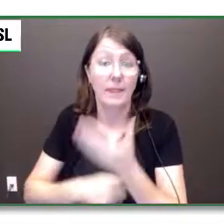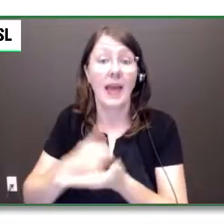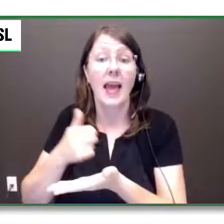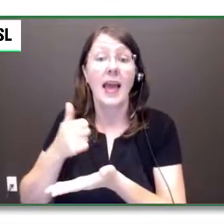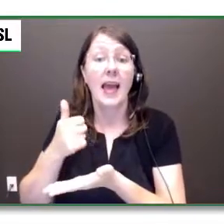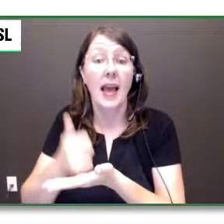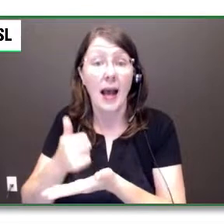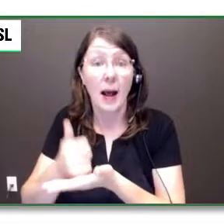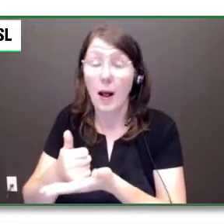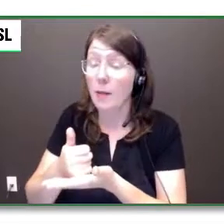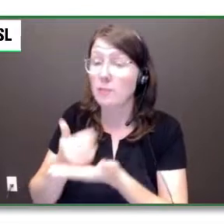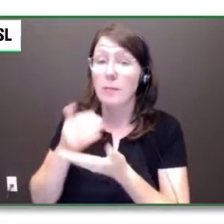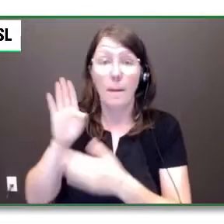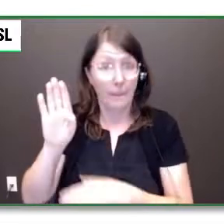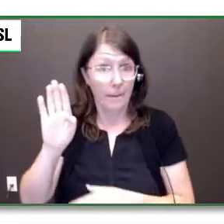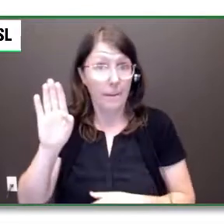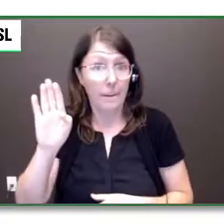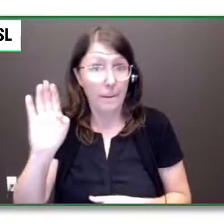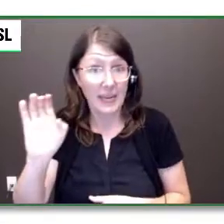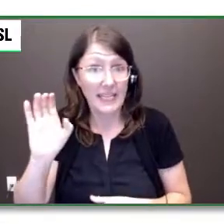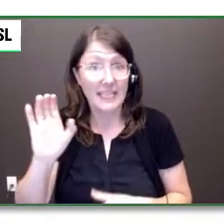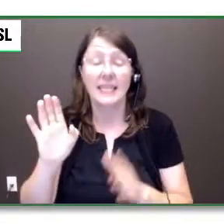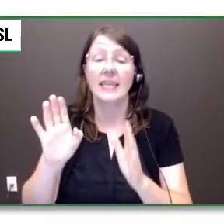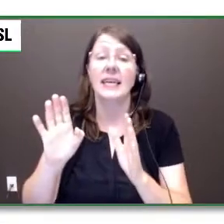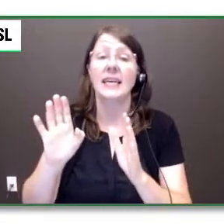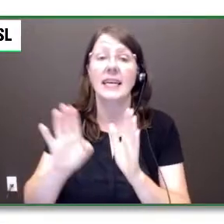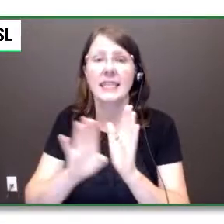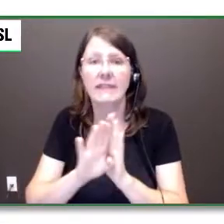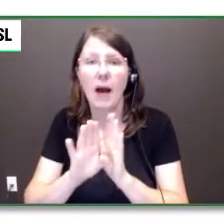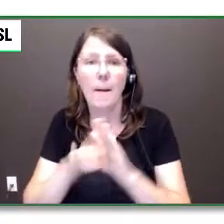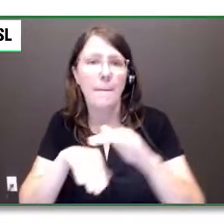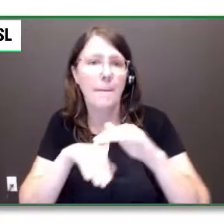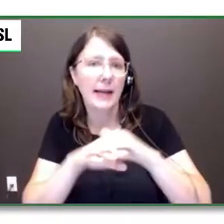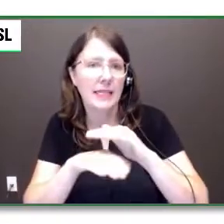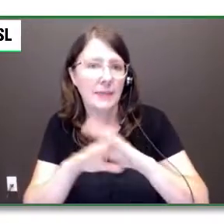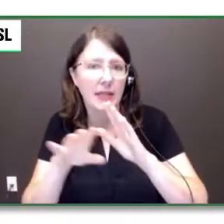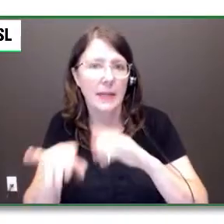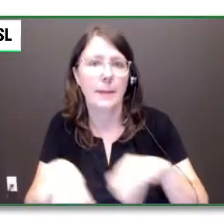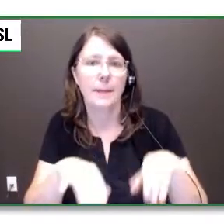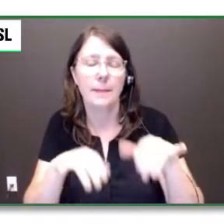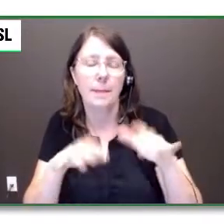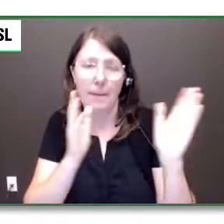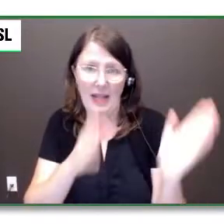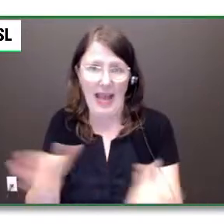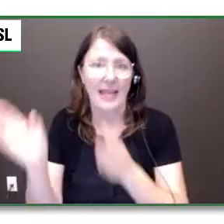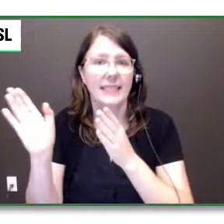committees and accessibility plans based on the recent legislation here.